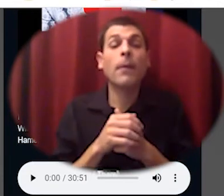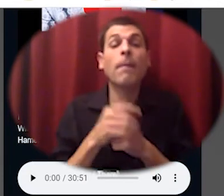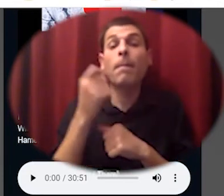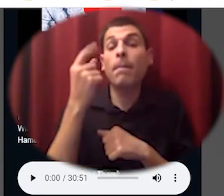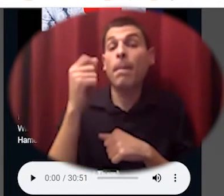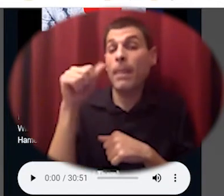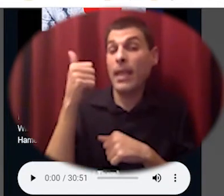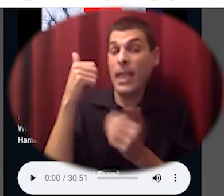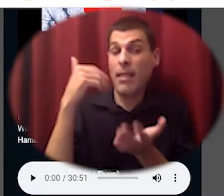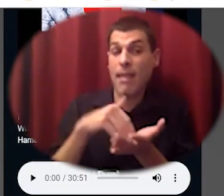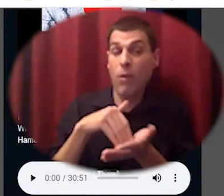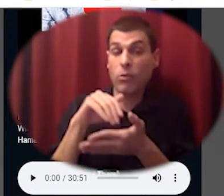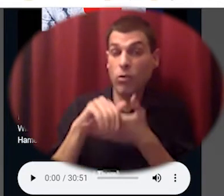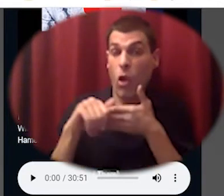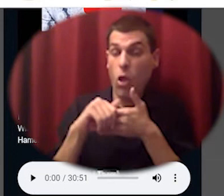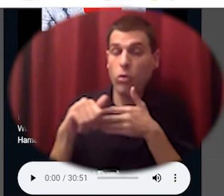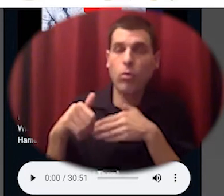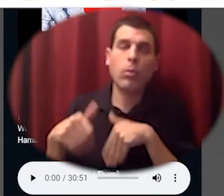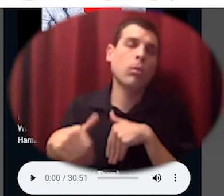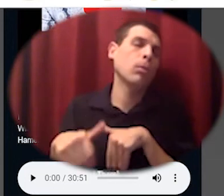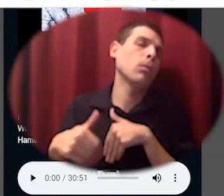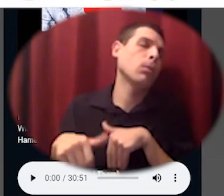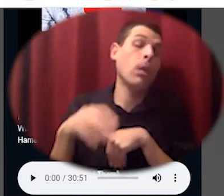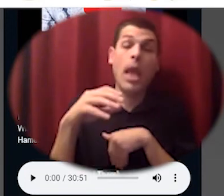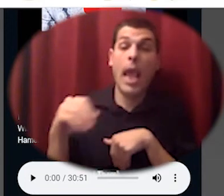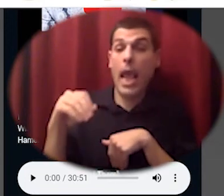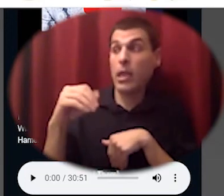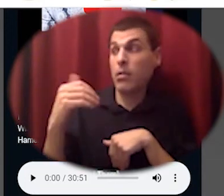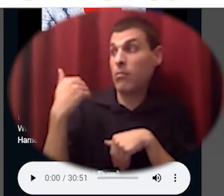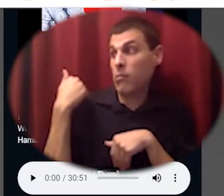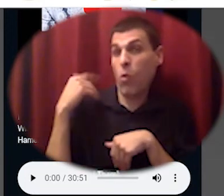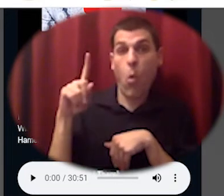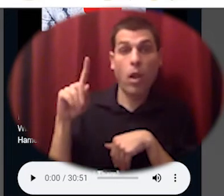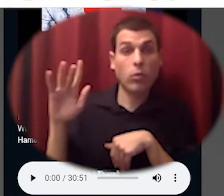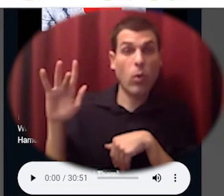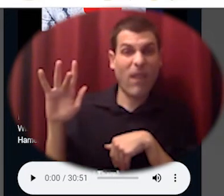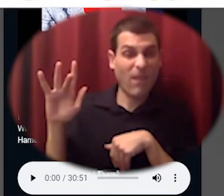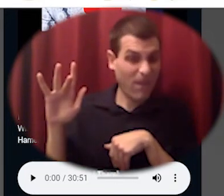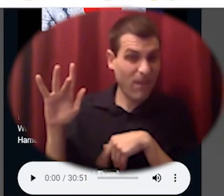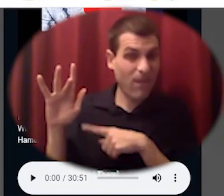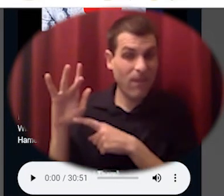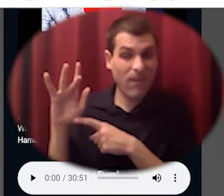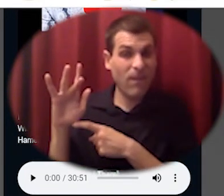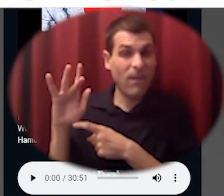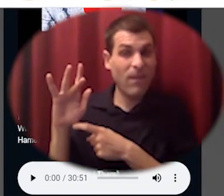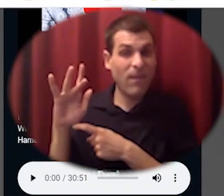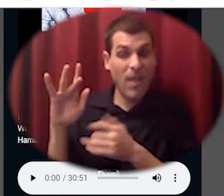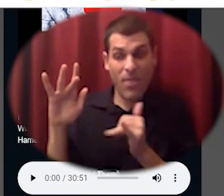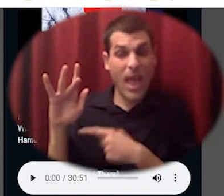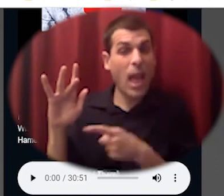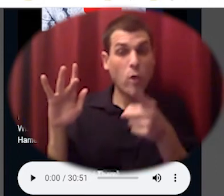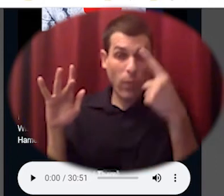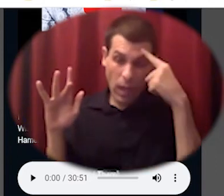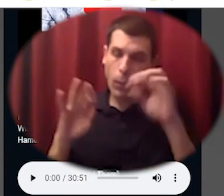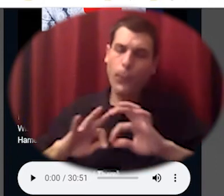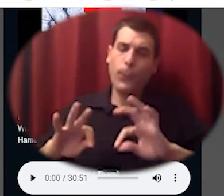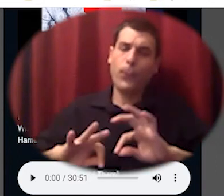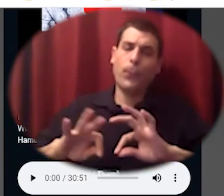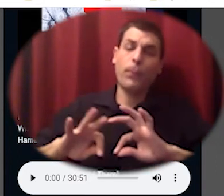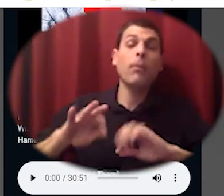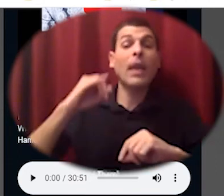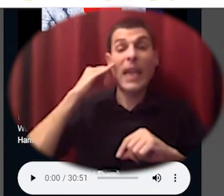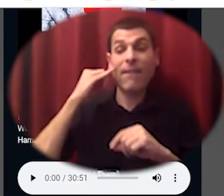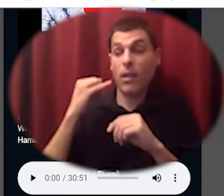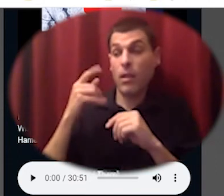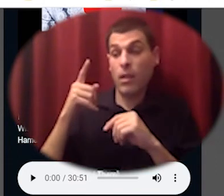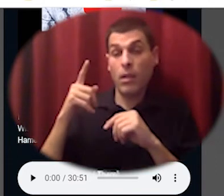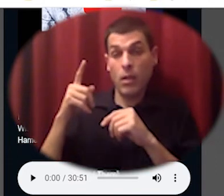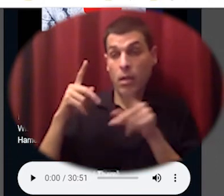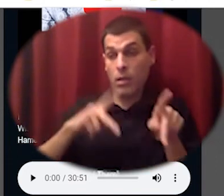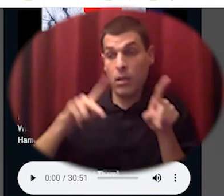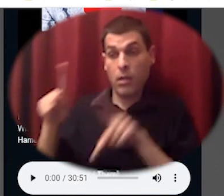and a dollar 25 monthly supporter fee from their membership today it's about one to seven the